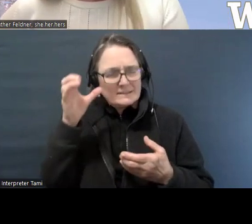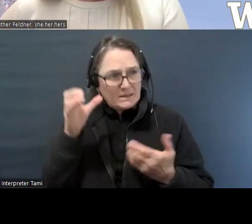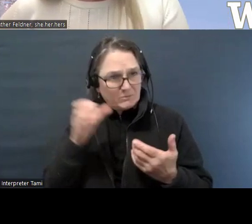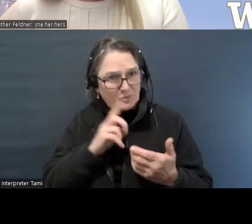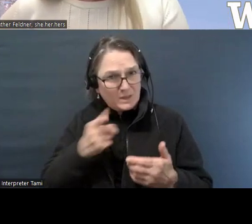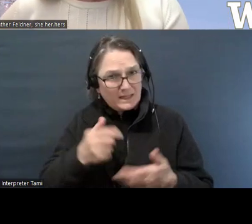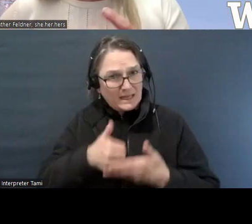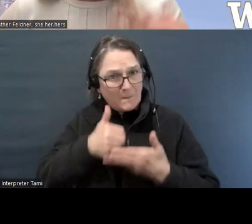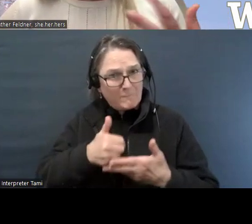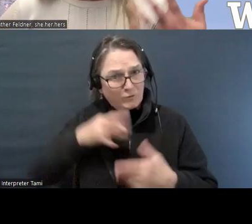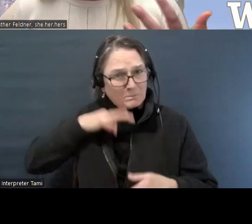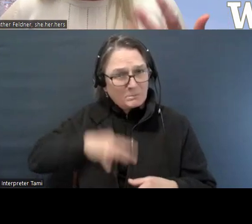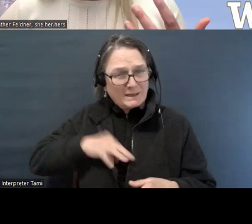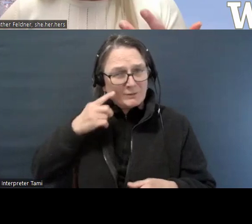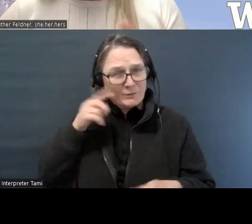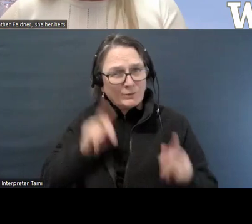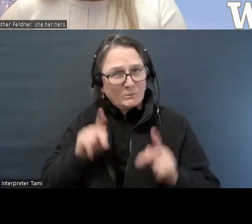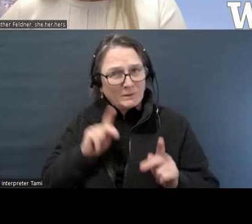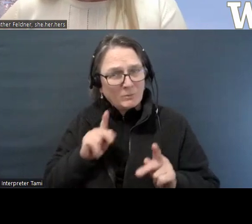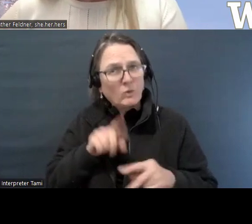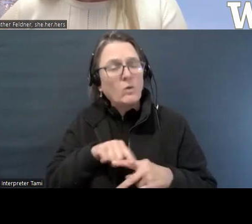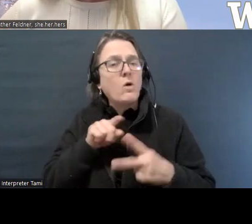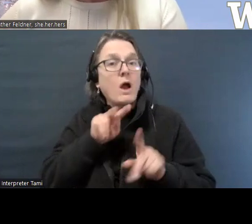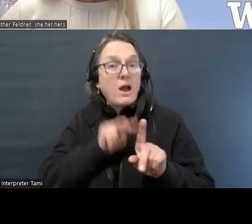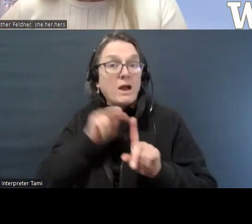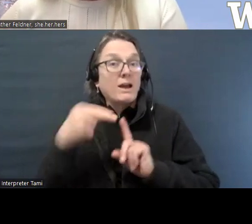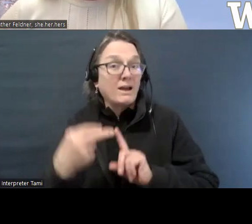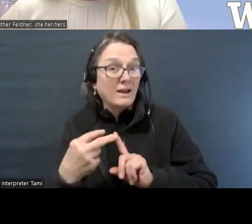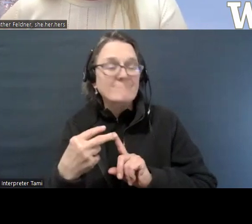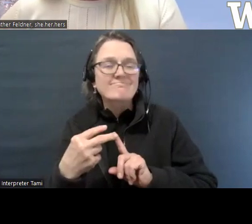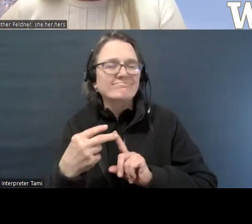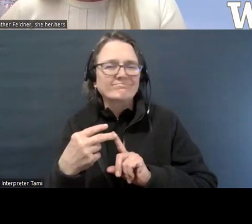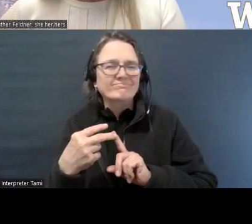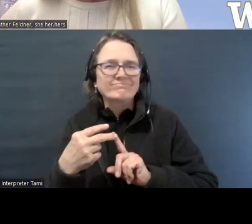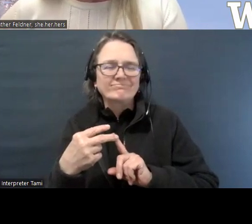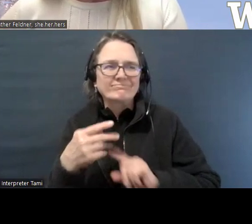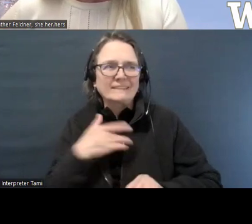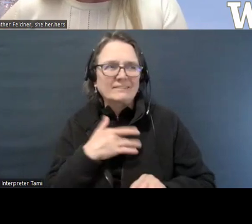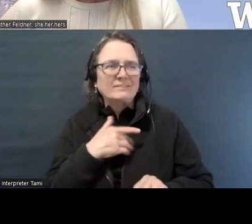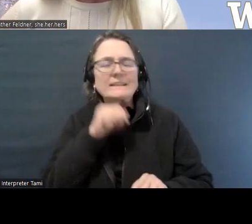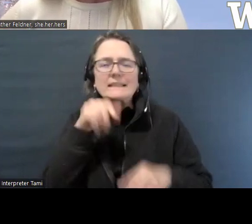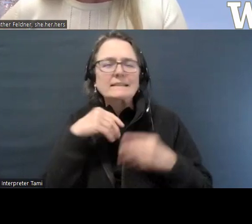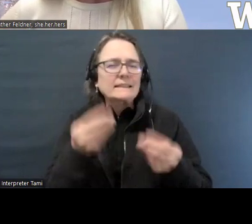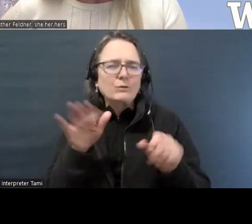why that could be seen as really not representative of a person's lived experience.